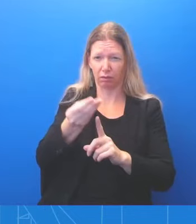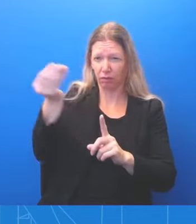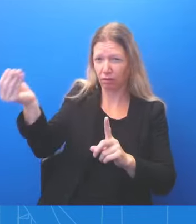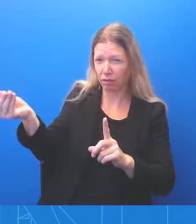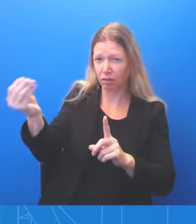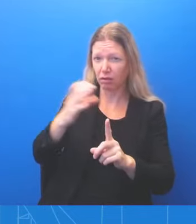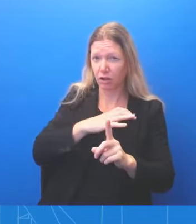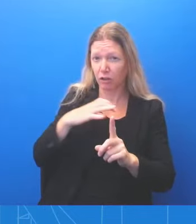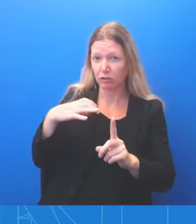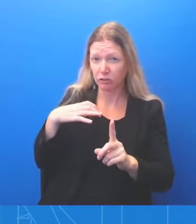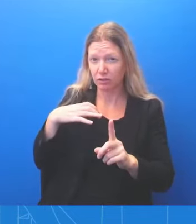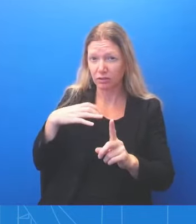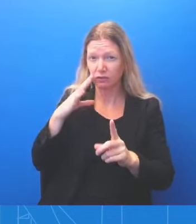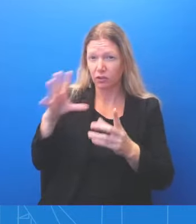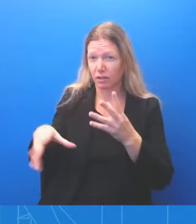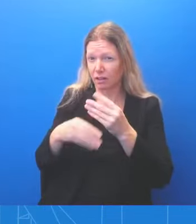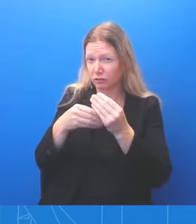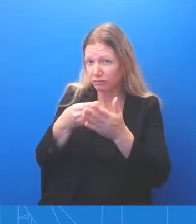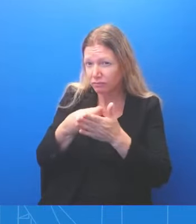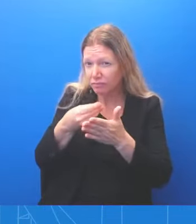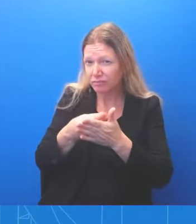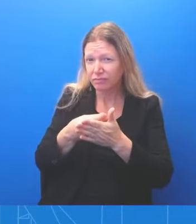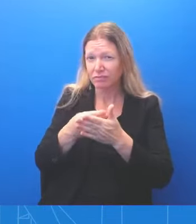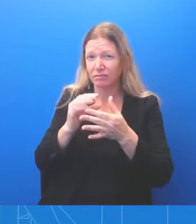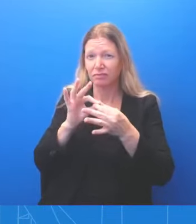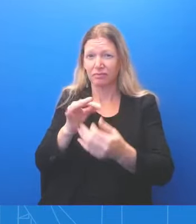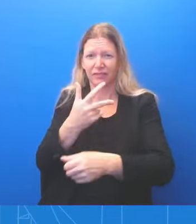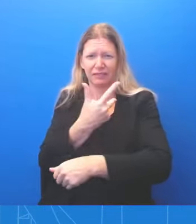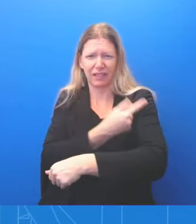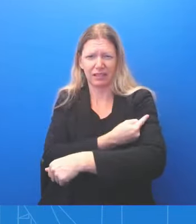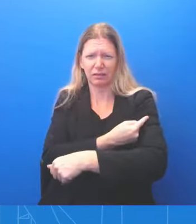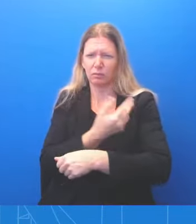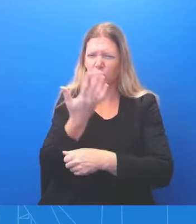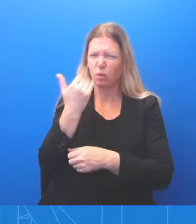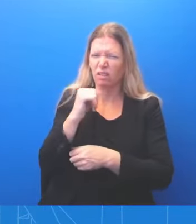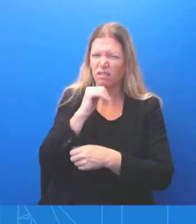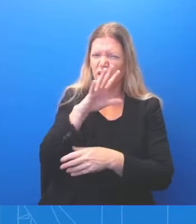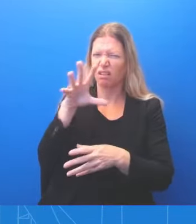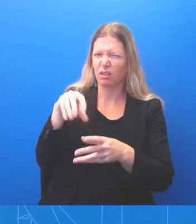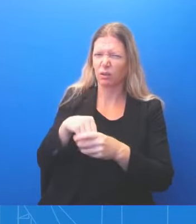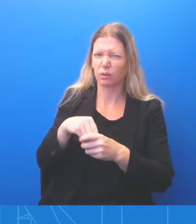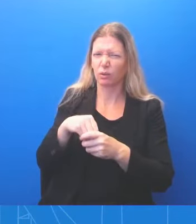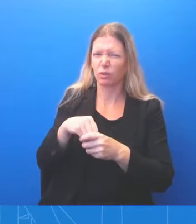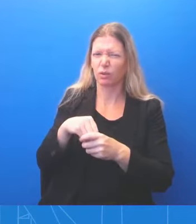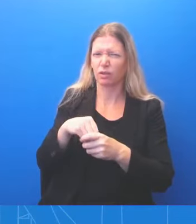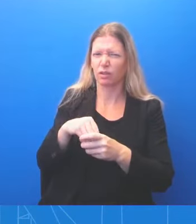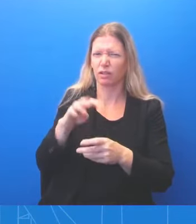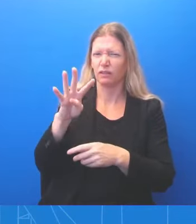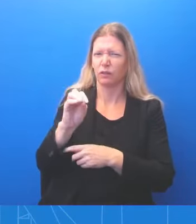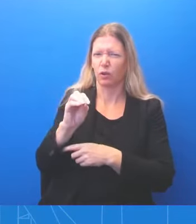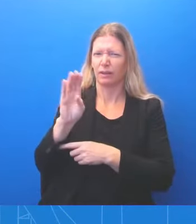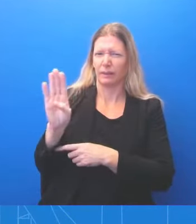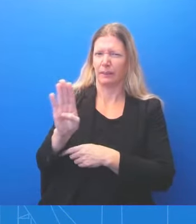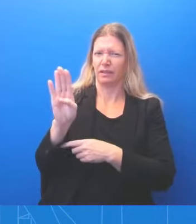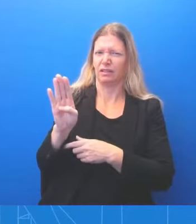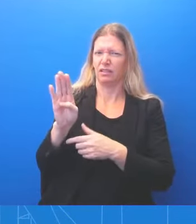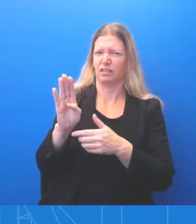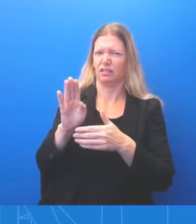why was that not included in the $40 billion supplemental funding request to Congress that was sent out this month? Ms. Jean-Pierre: I just -- I don't have anything else